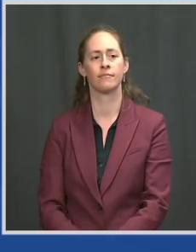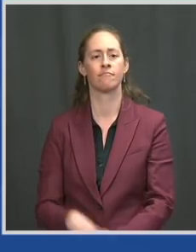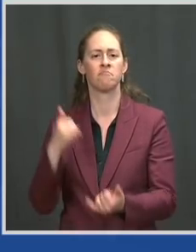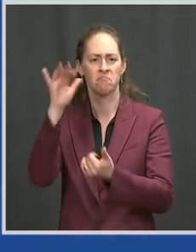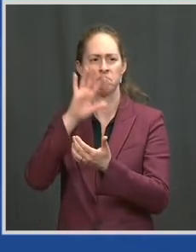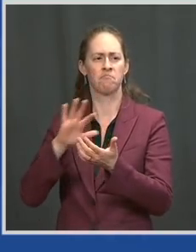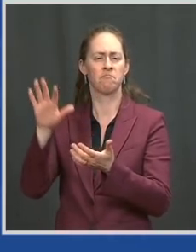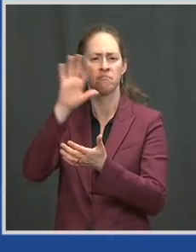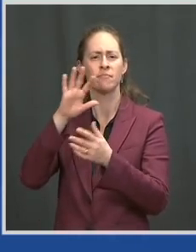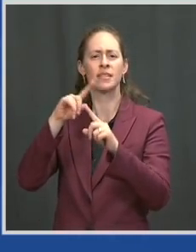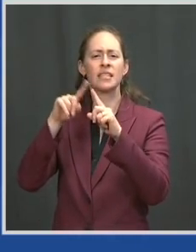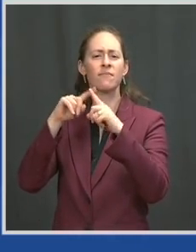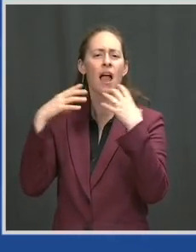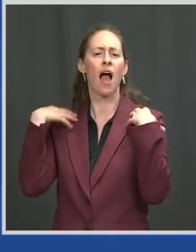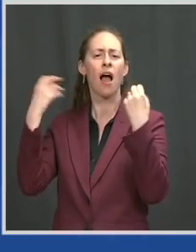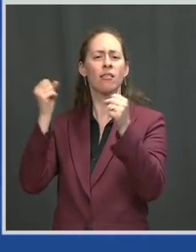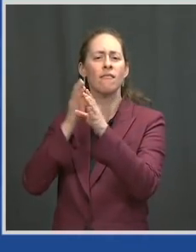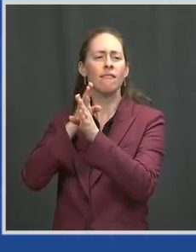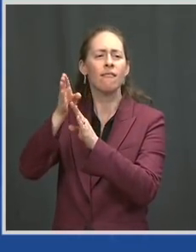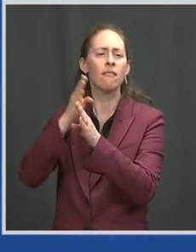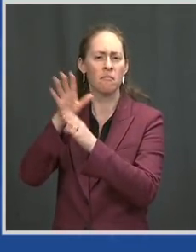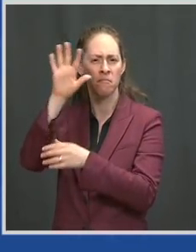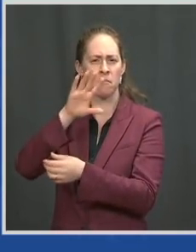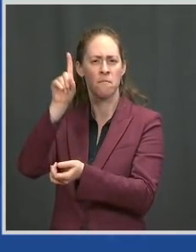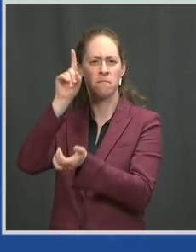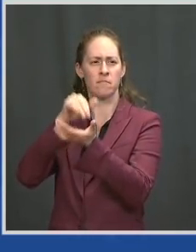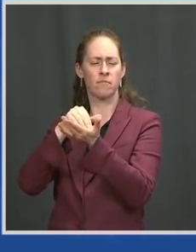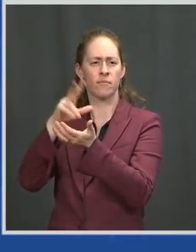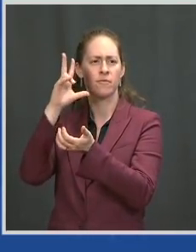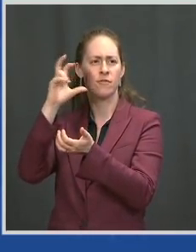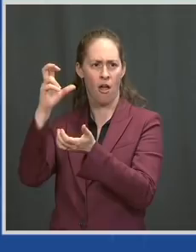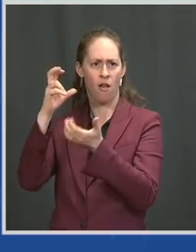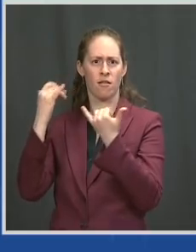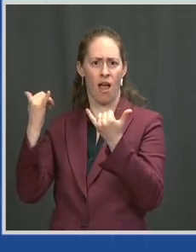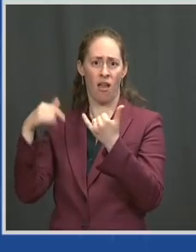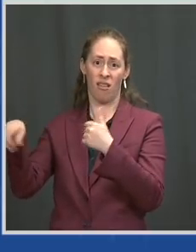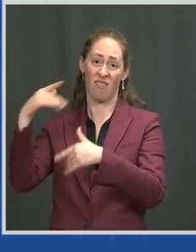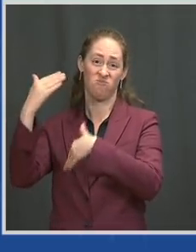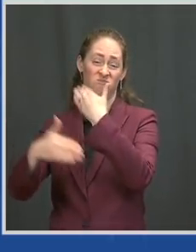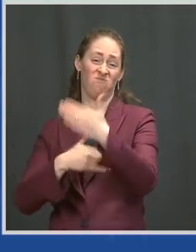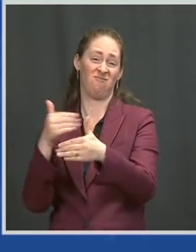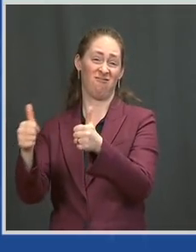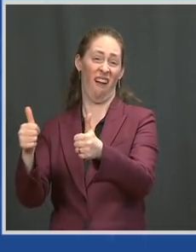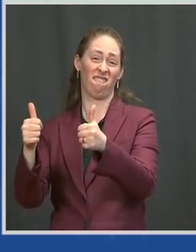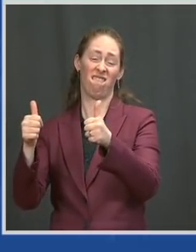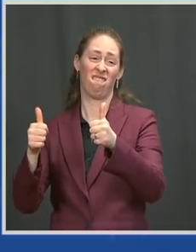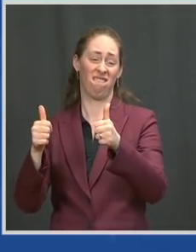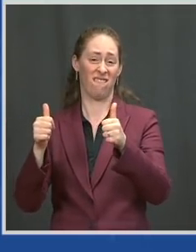they're the ones who are really the -- the action here. So I'm on the phone every Monday morning for 45 minutes